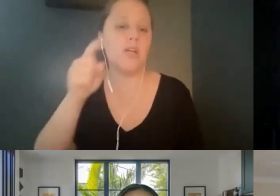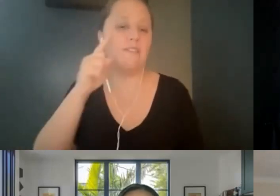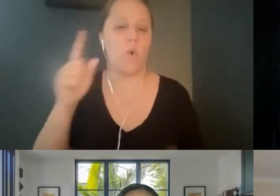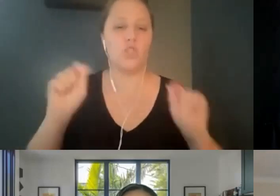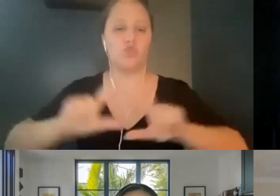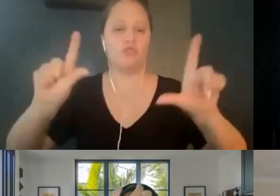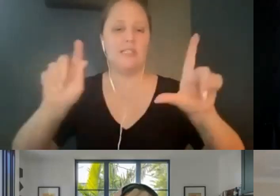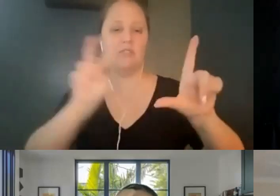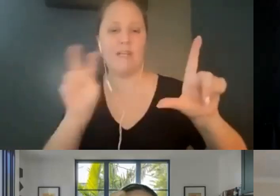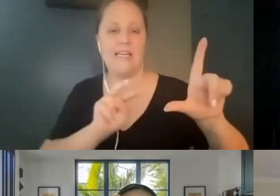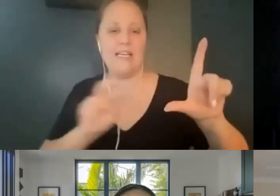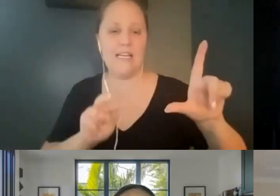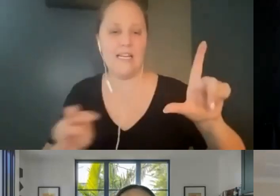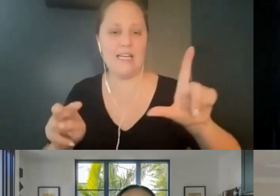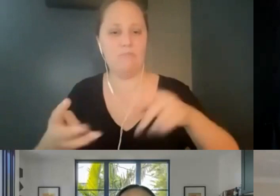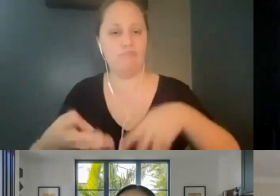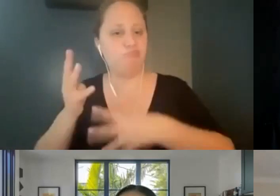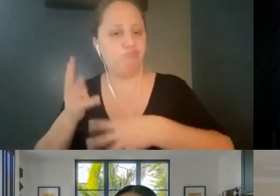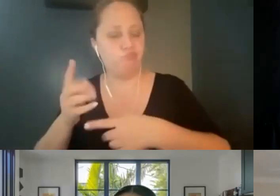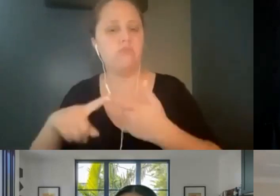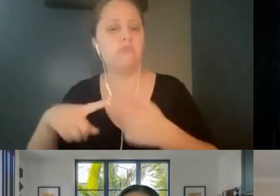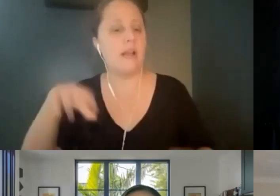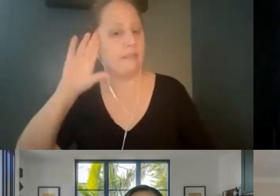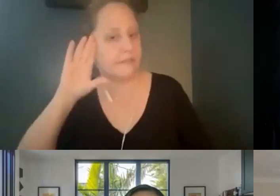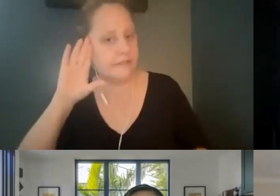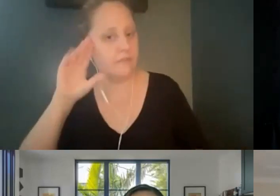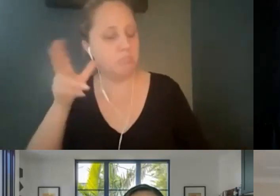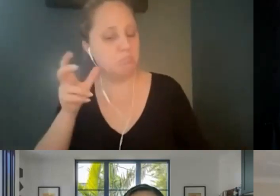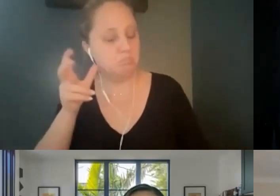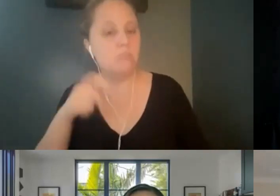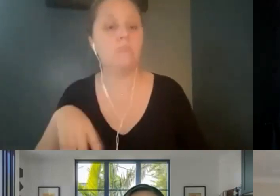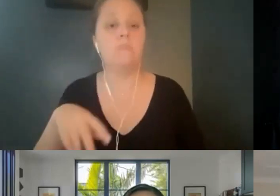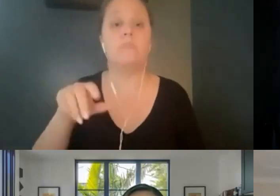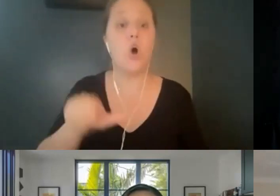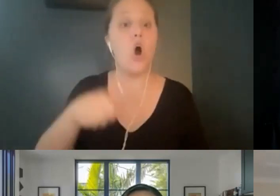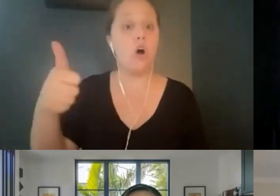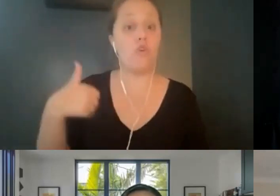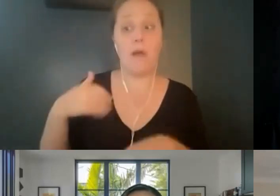and listens using his ears and the other colleague on this project is non-verbal